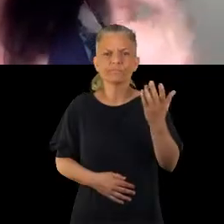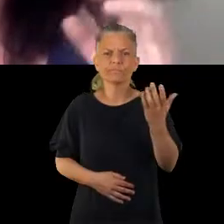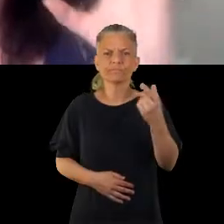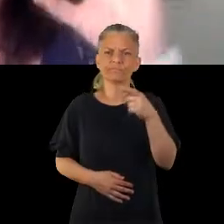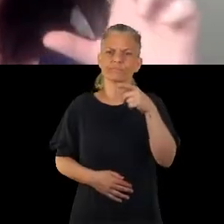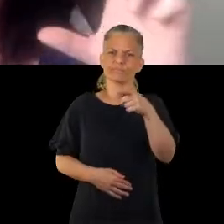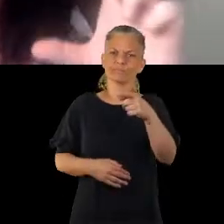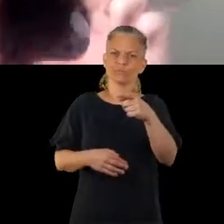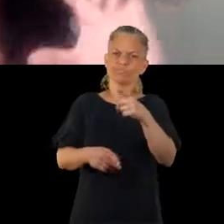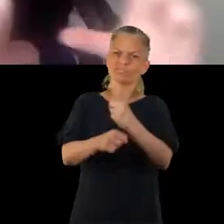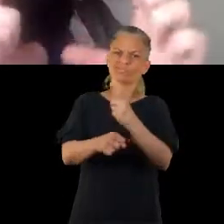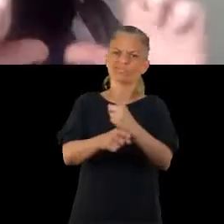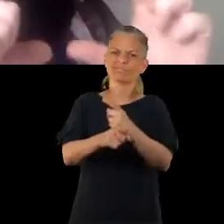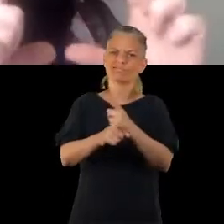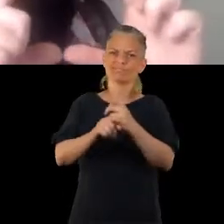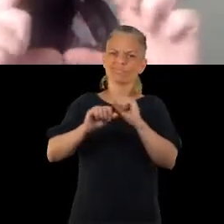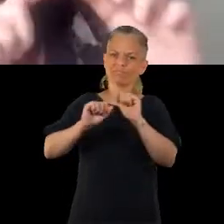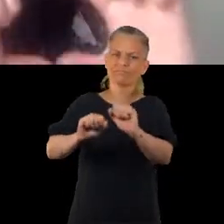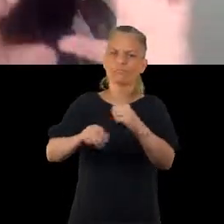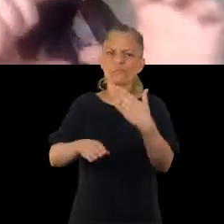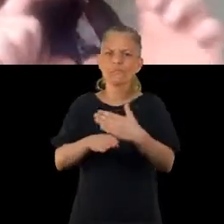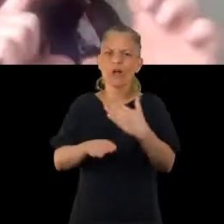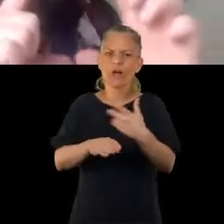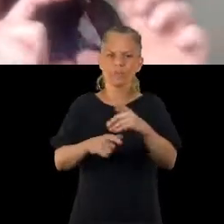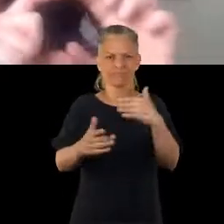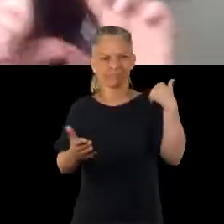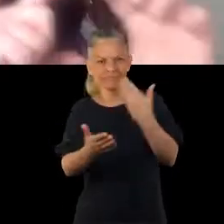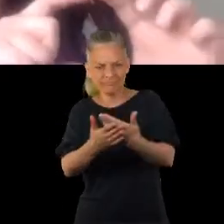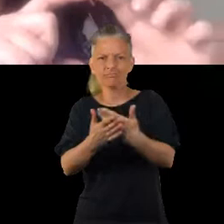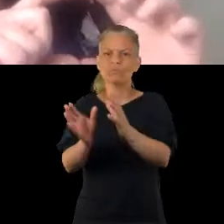So to be thinking more about the practice and really looking at the practice and how that’s new,